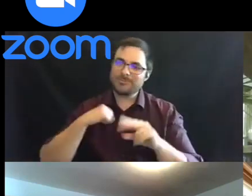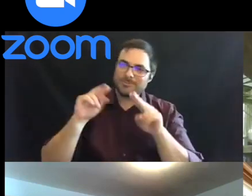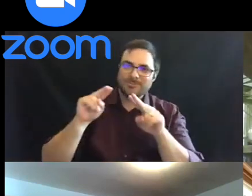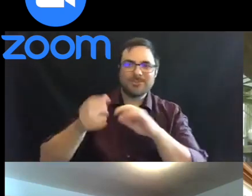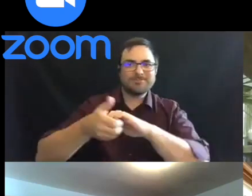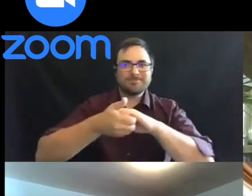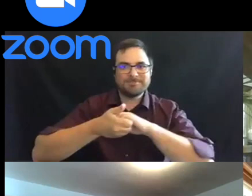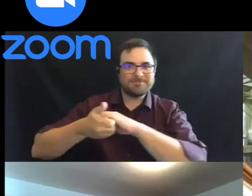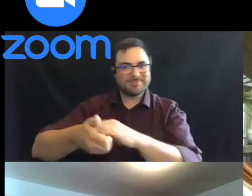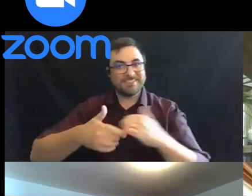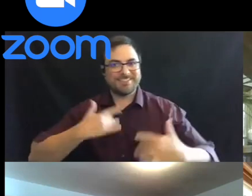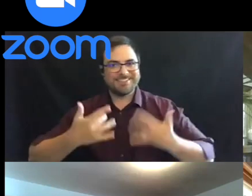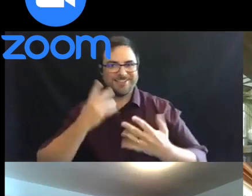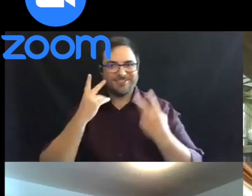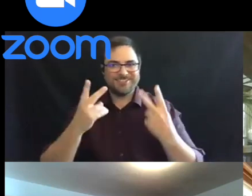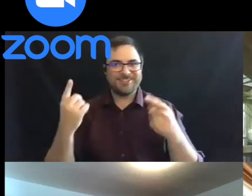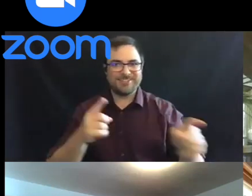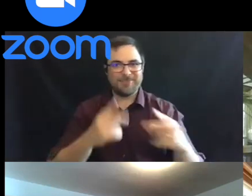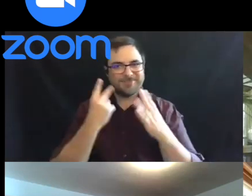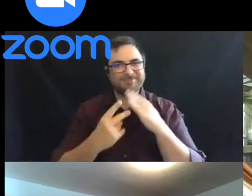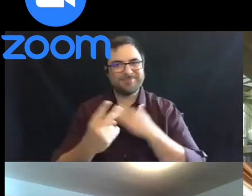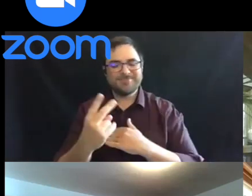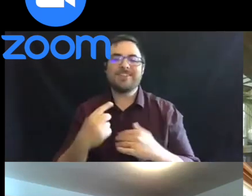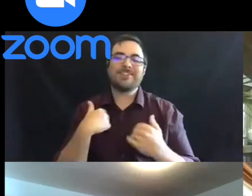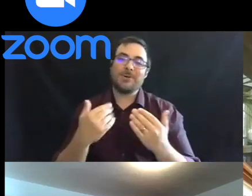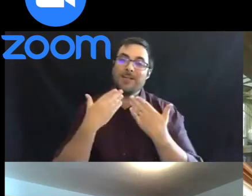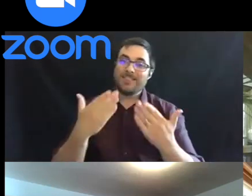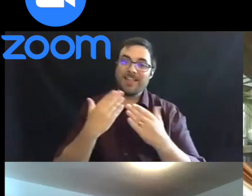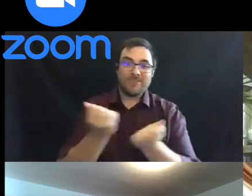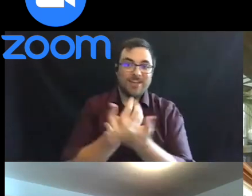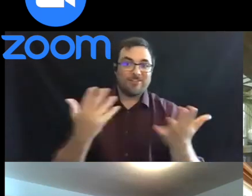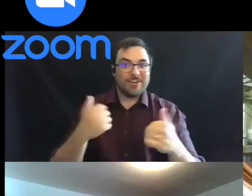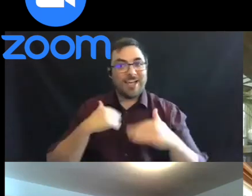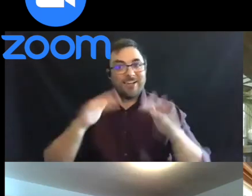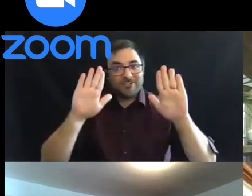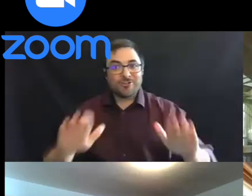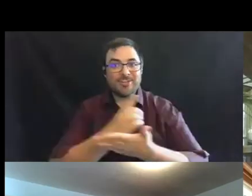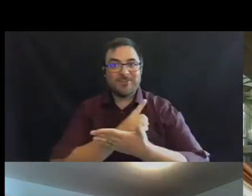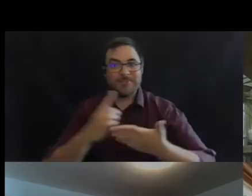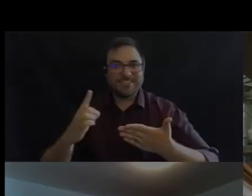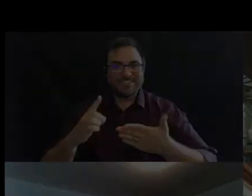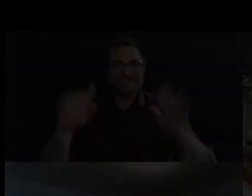out from you guys. So thanks everyone and have a great rest of your week. Bye everyone. Thank you.